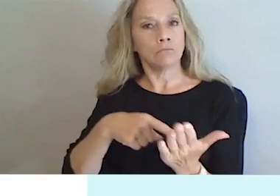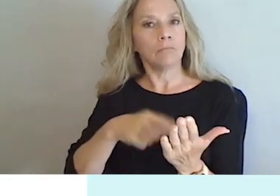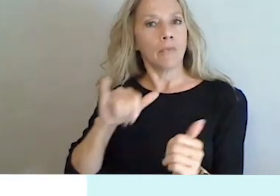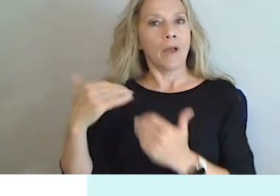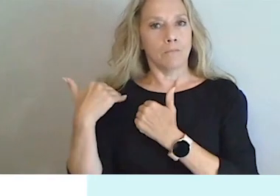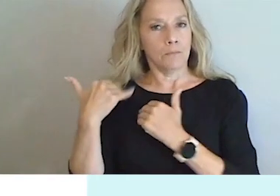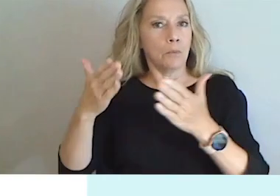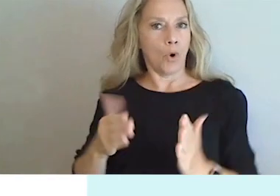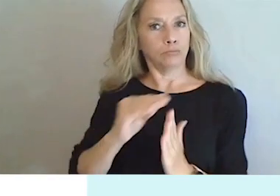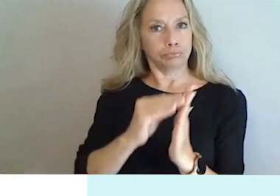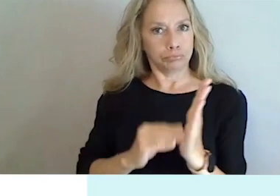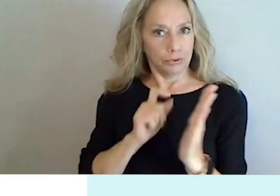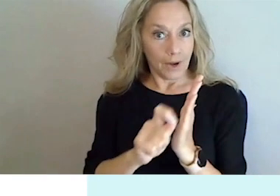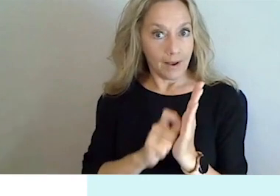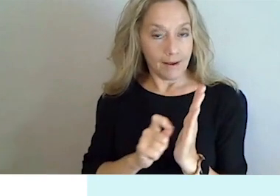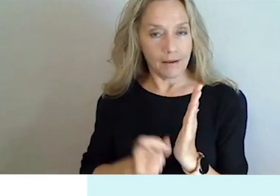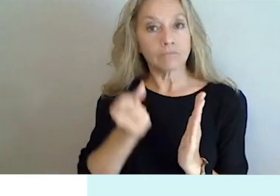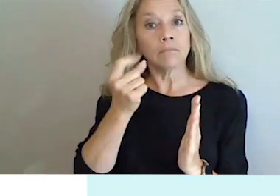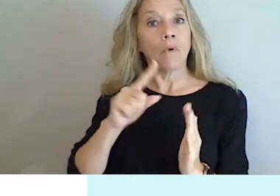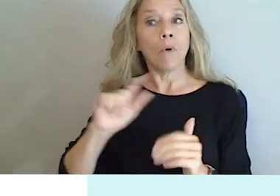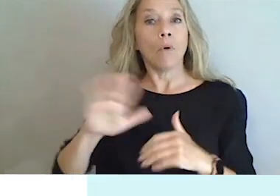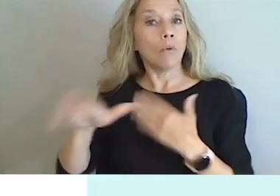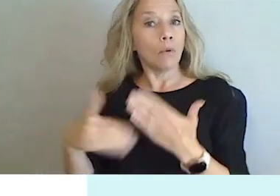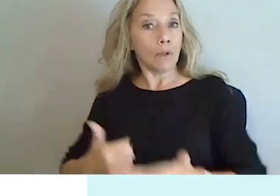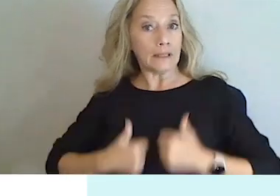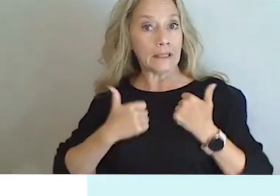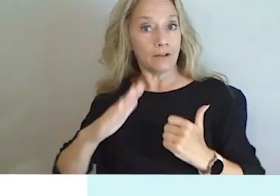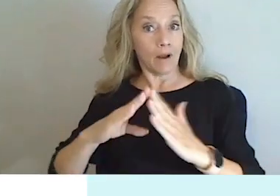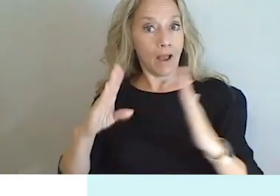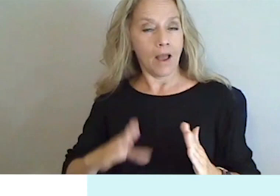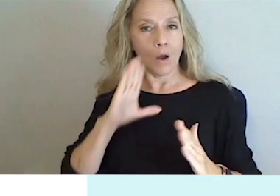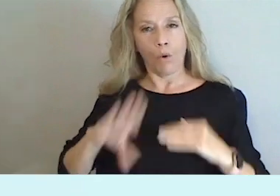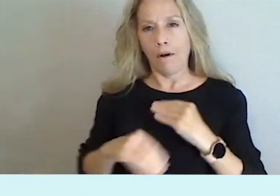However, everyone in your household will be listed in the packet later. If you need to be